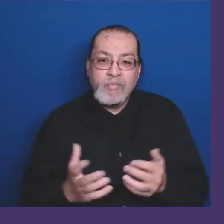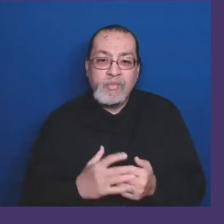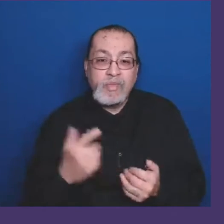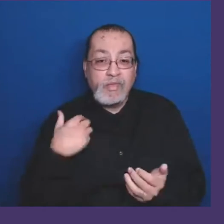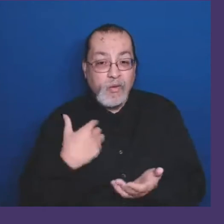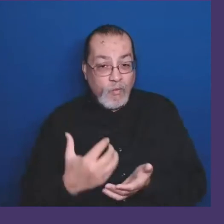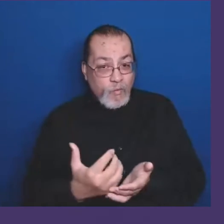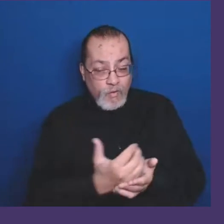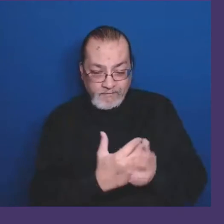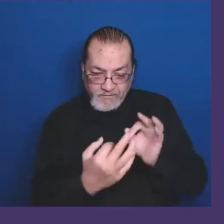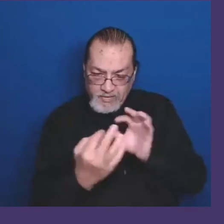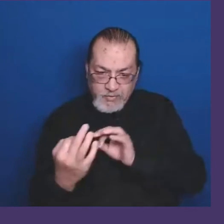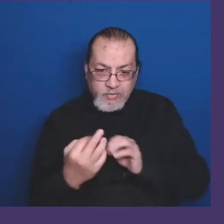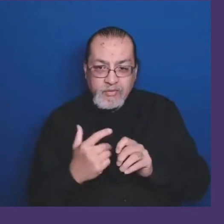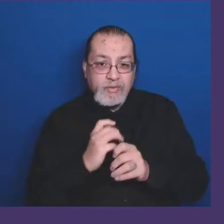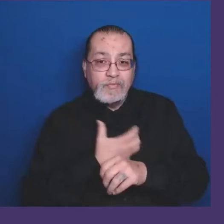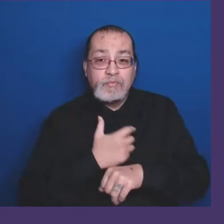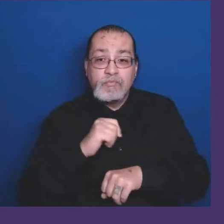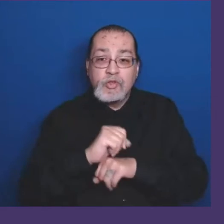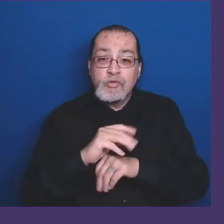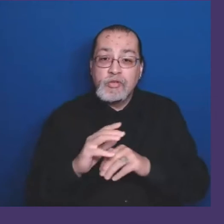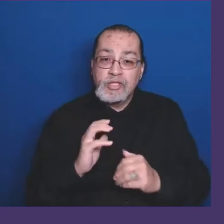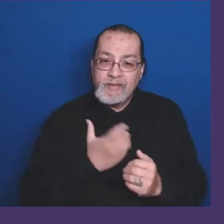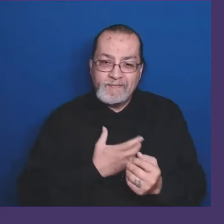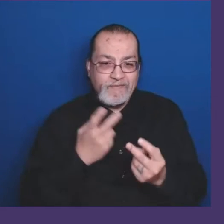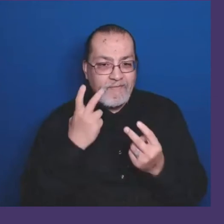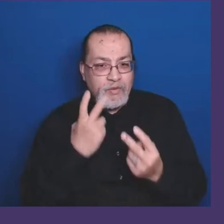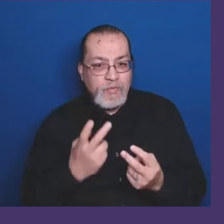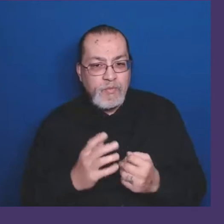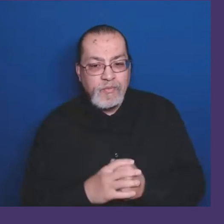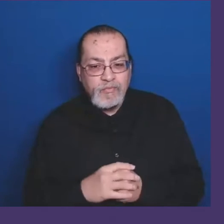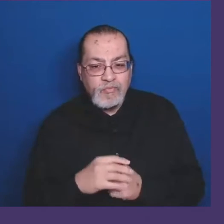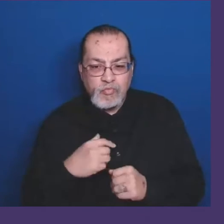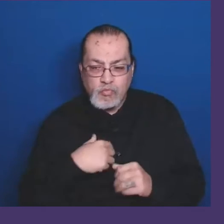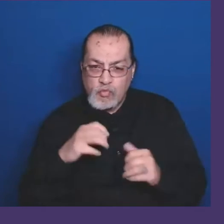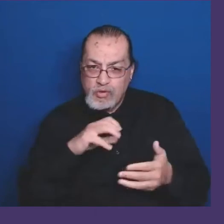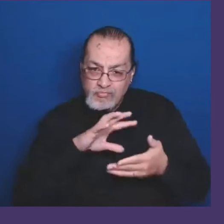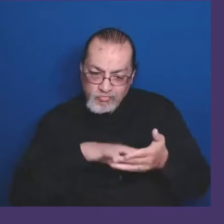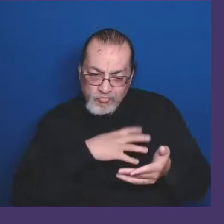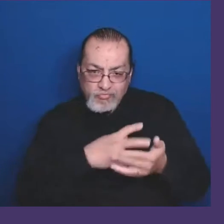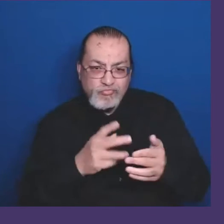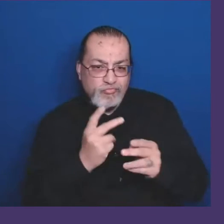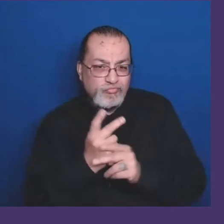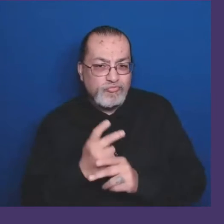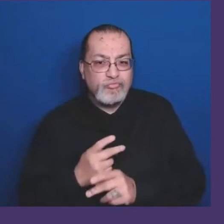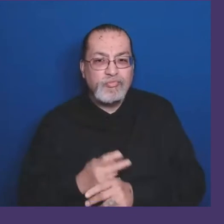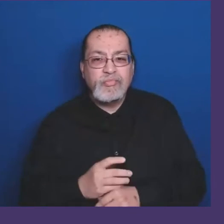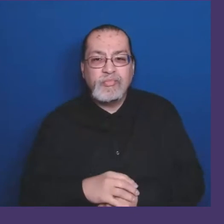We do surveys. Yes, I know you get a lot of surveys, but we do them too. We are committed to providing the products and